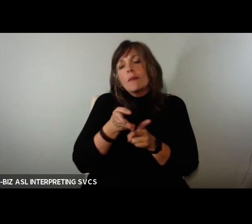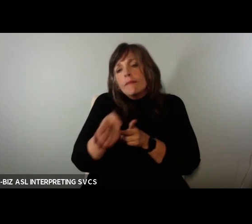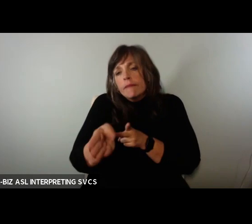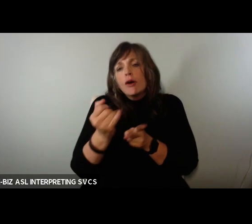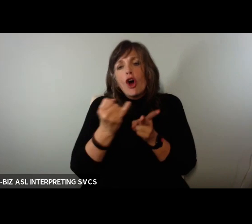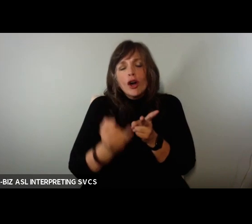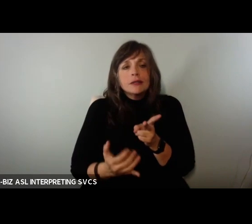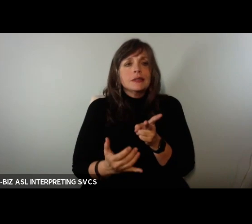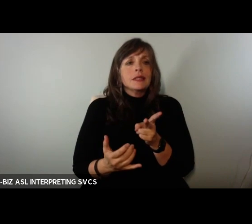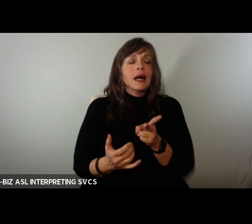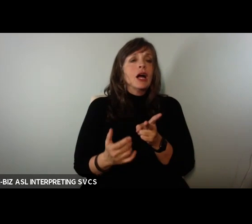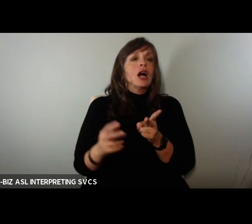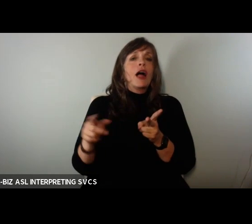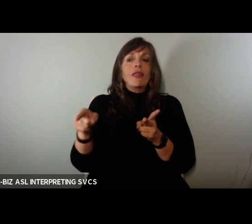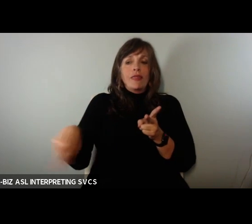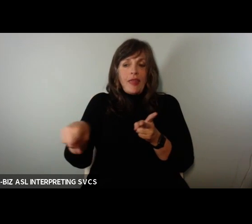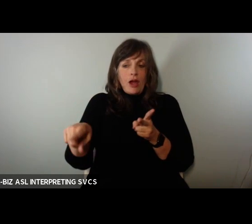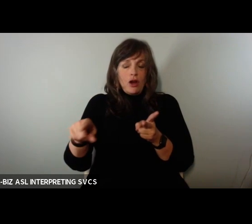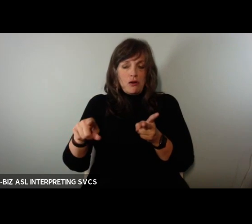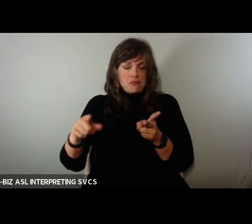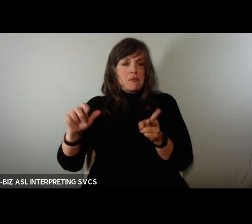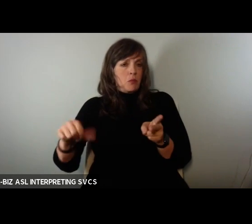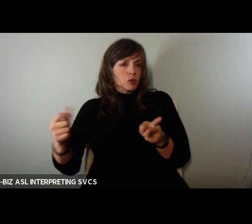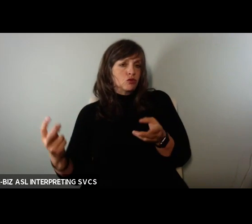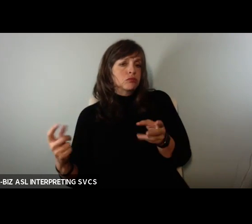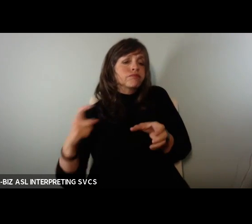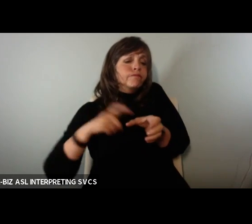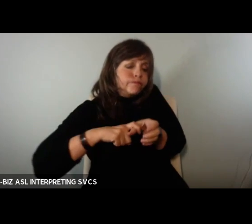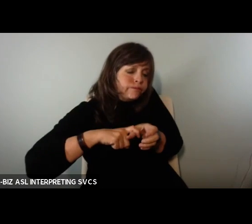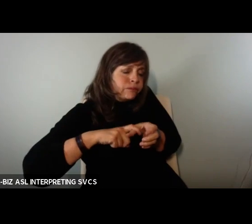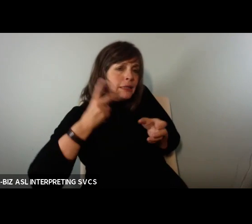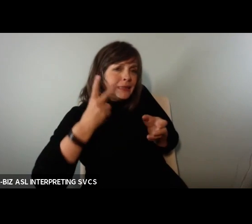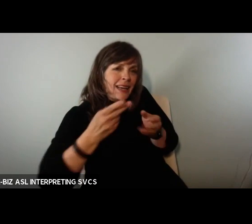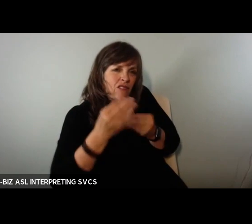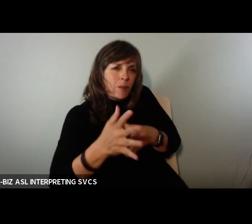like no names of where the money is coming in